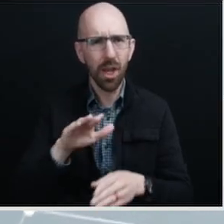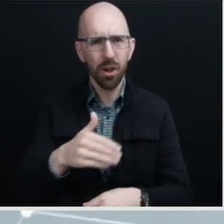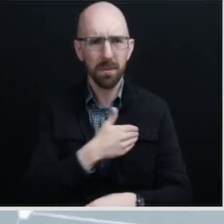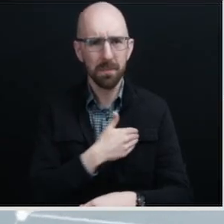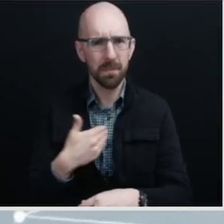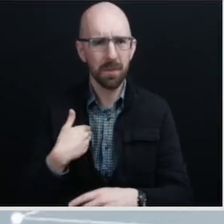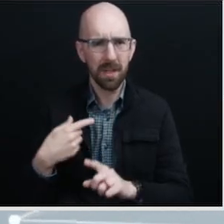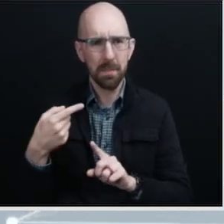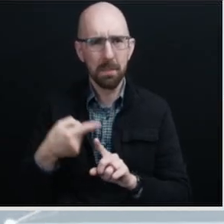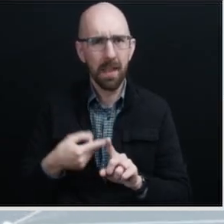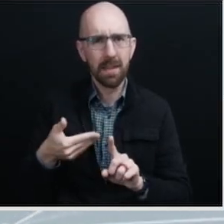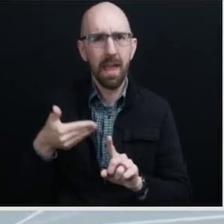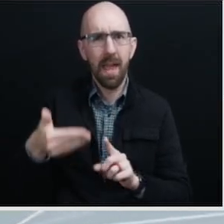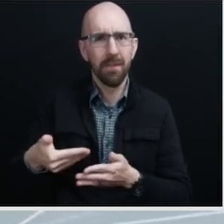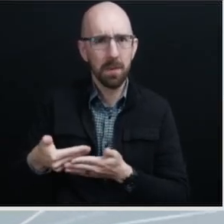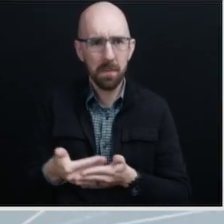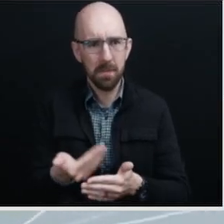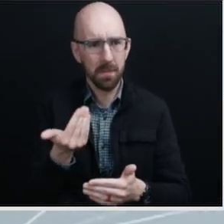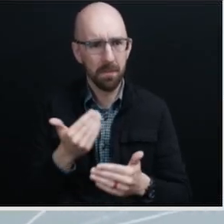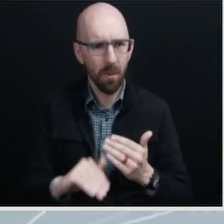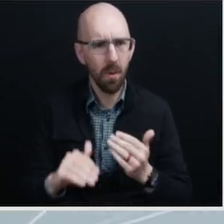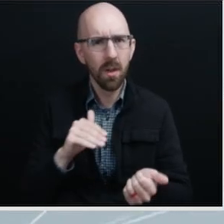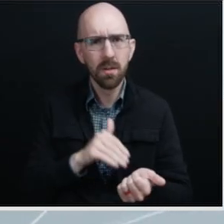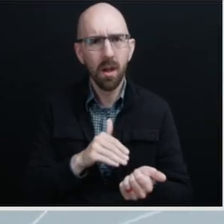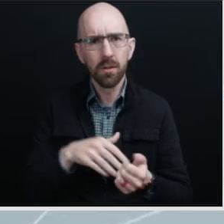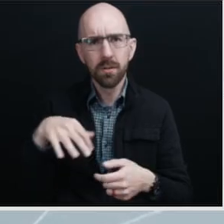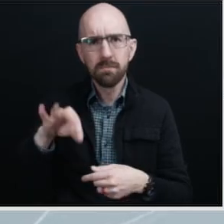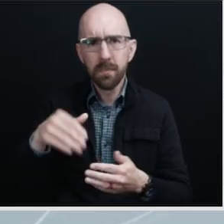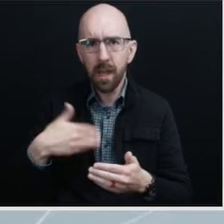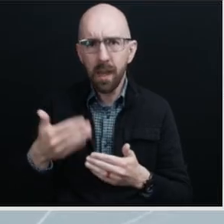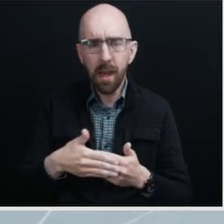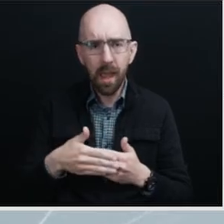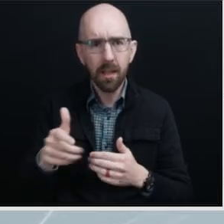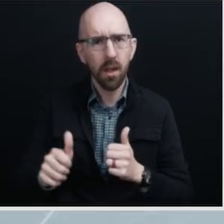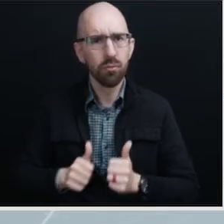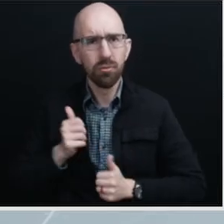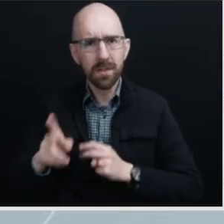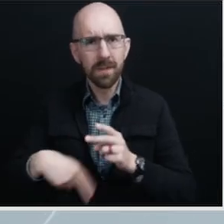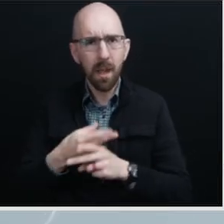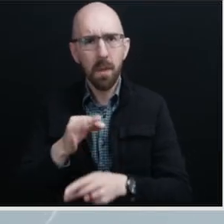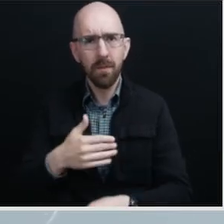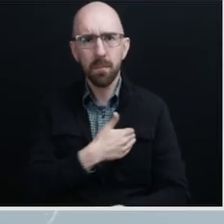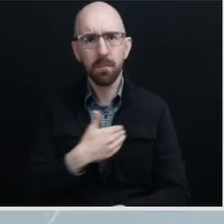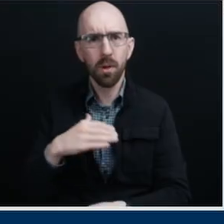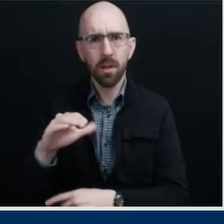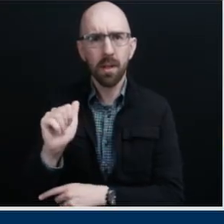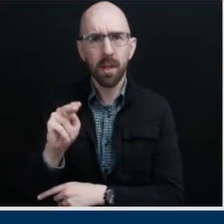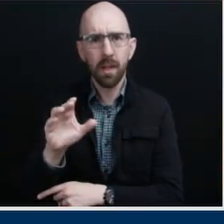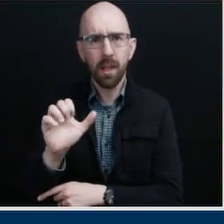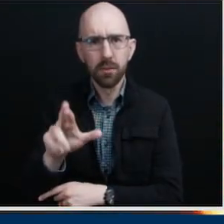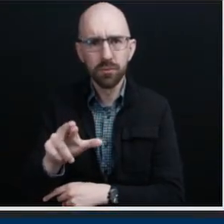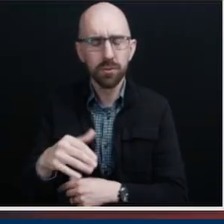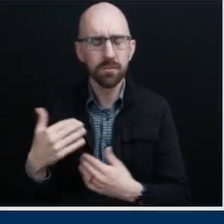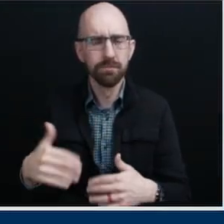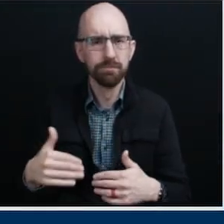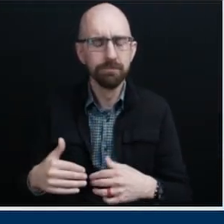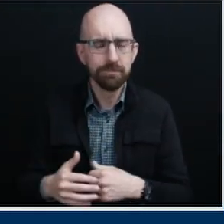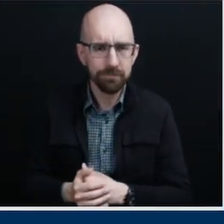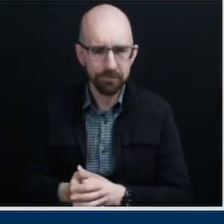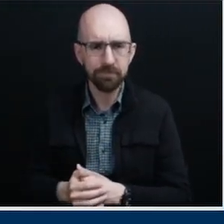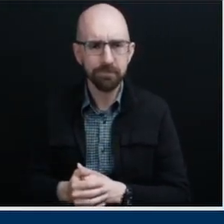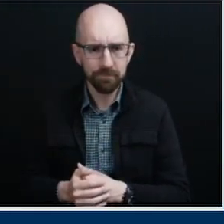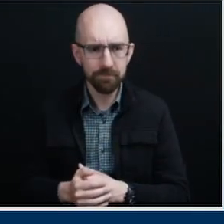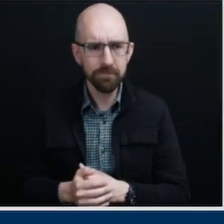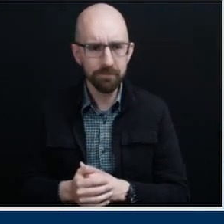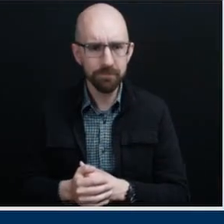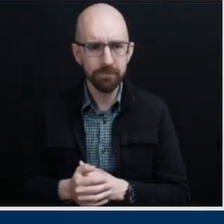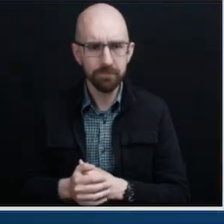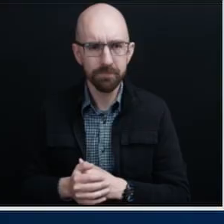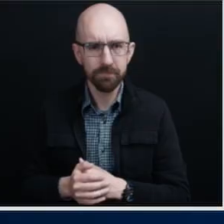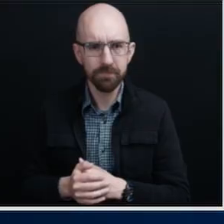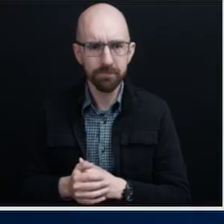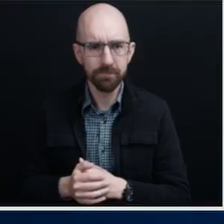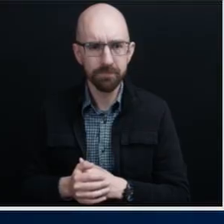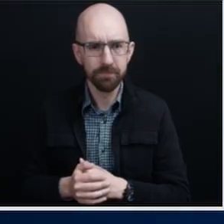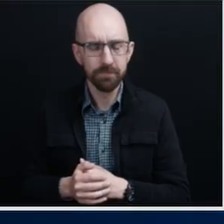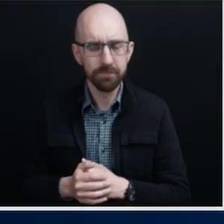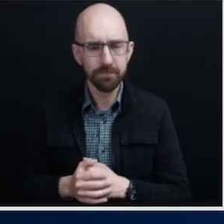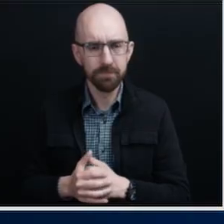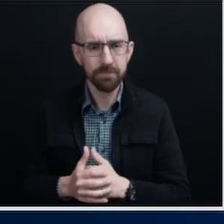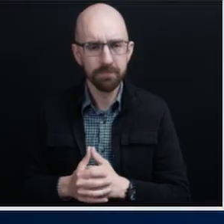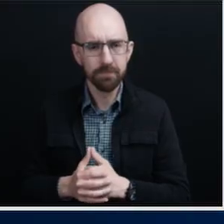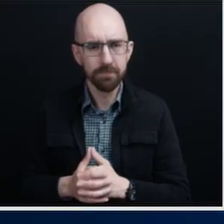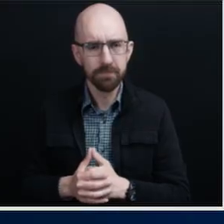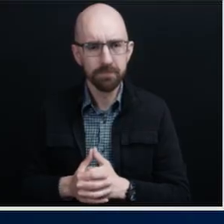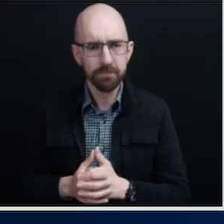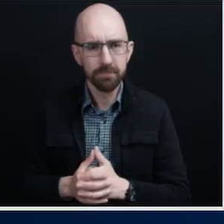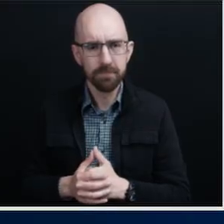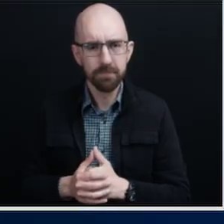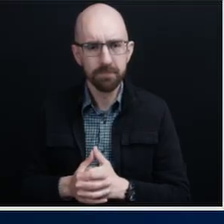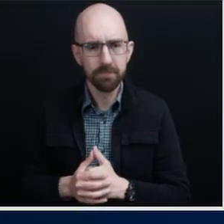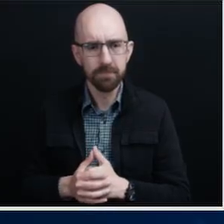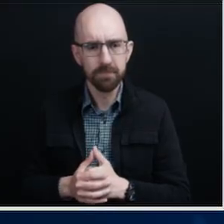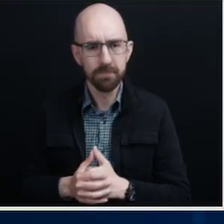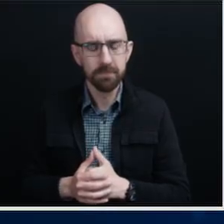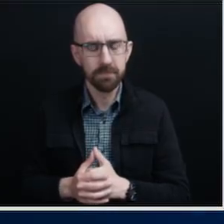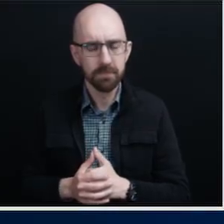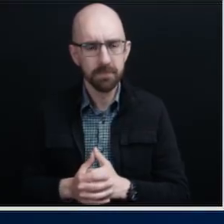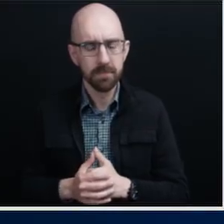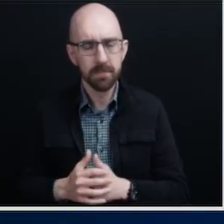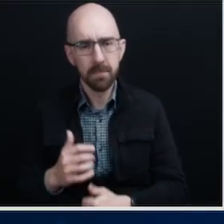after having a baby. What doctors discovered next was an aggressive form of breast cancer.